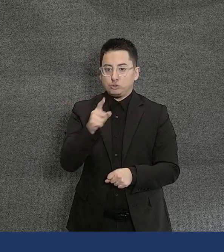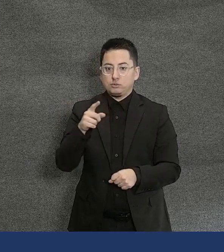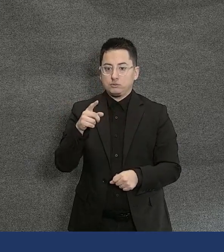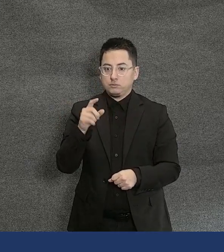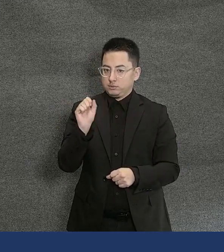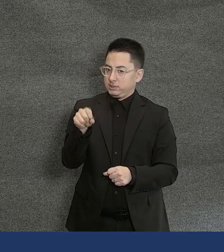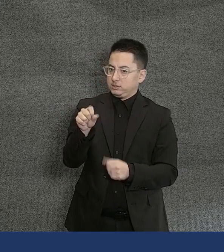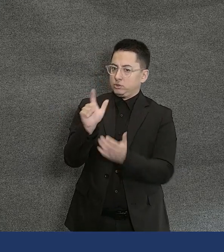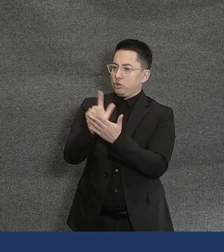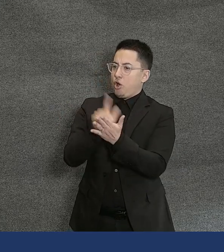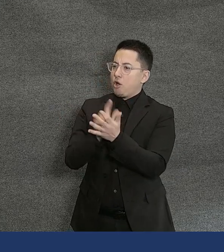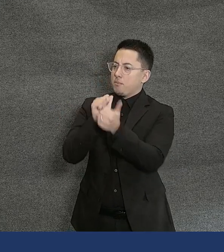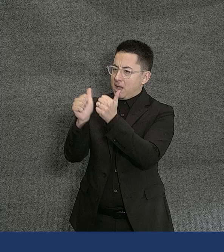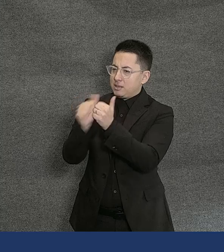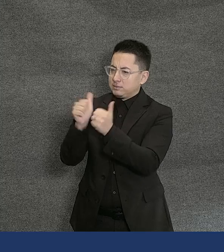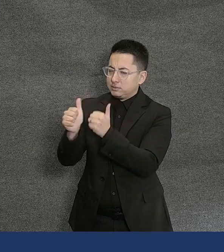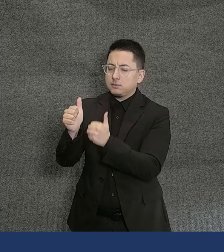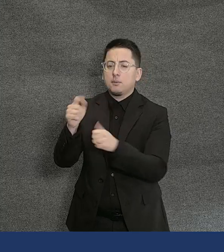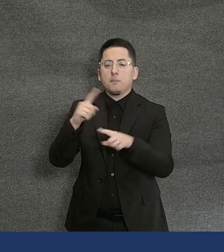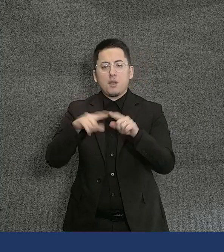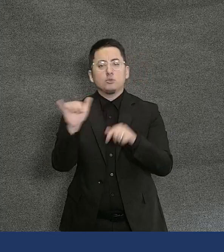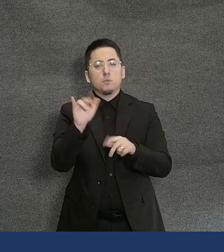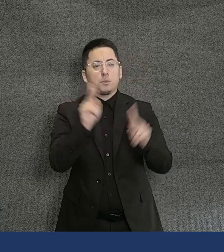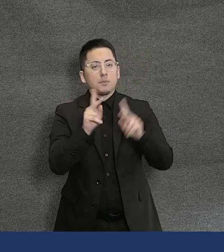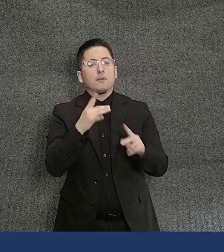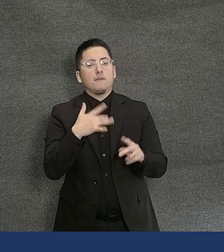So we're so grateful for him and for his leadership in this state.